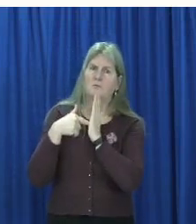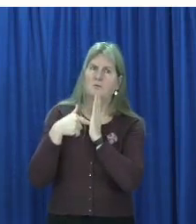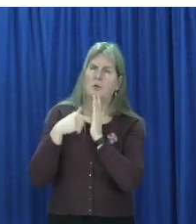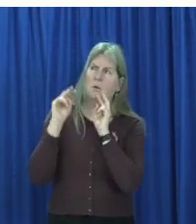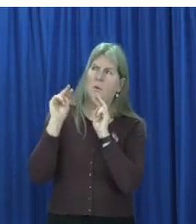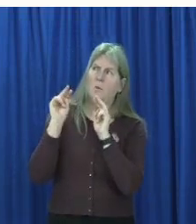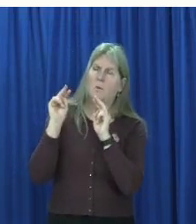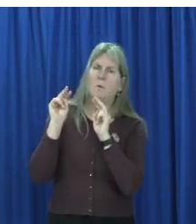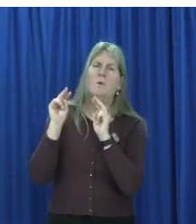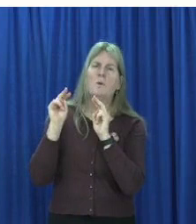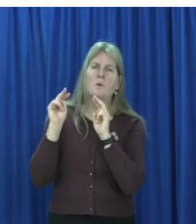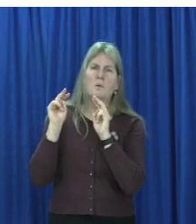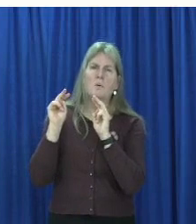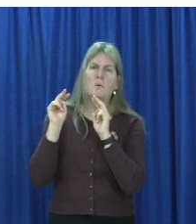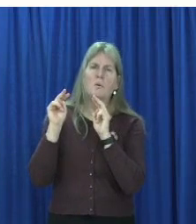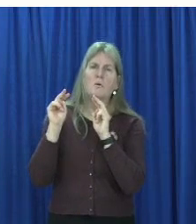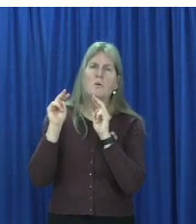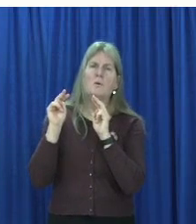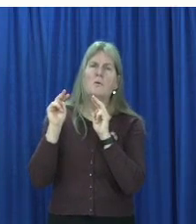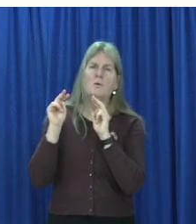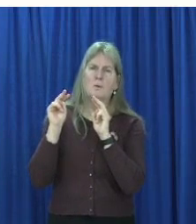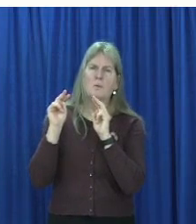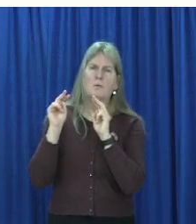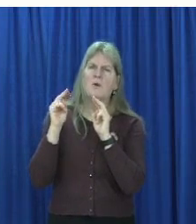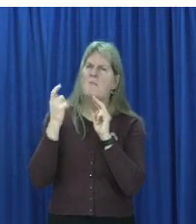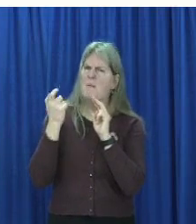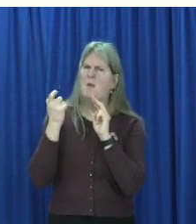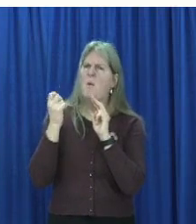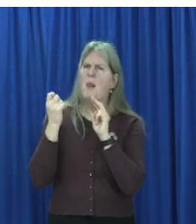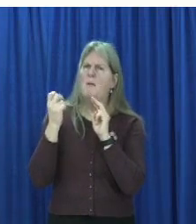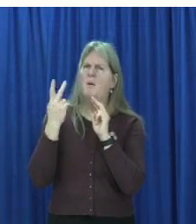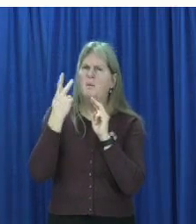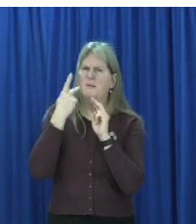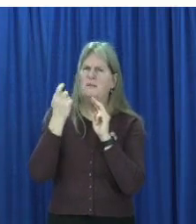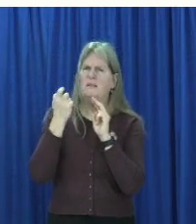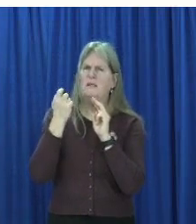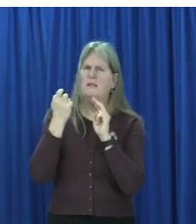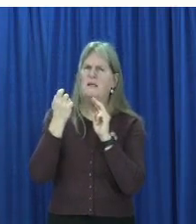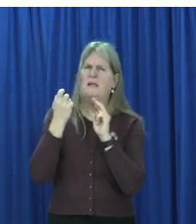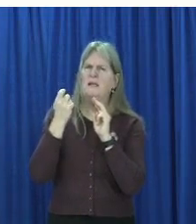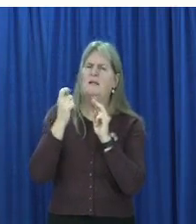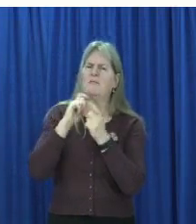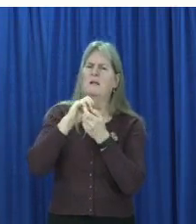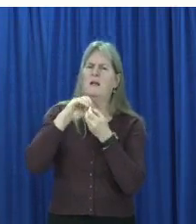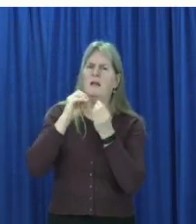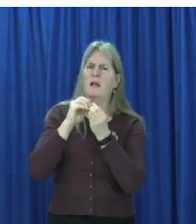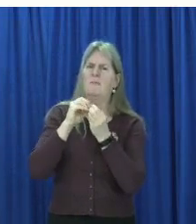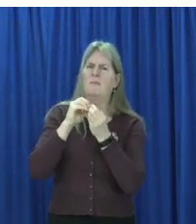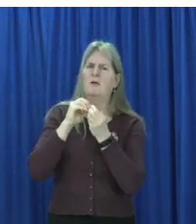and as we work on it, you might see some fluctuation in these numbers as we get the quality of this data improving.